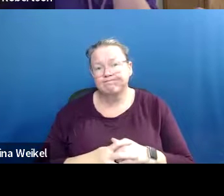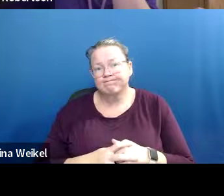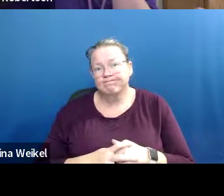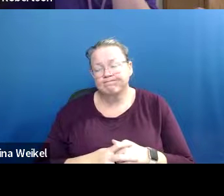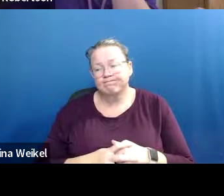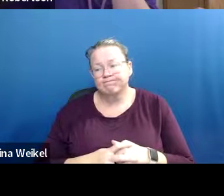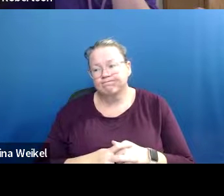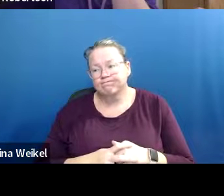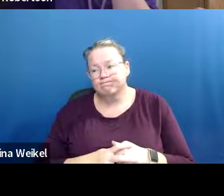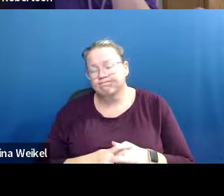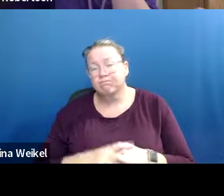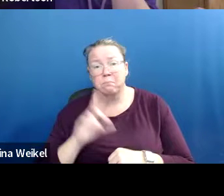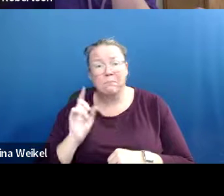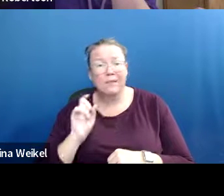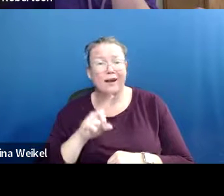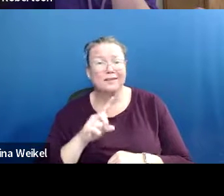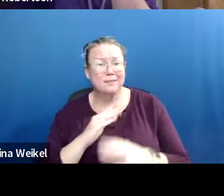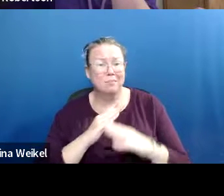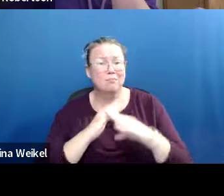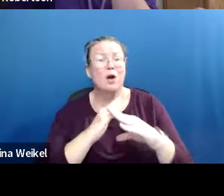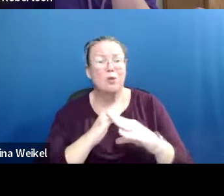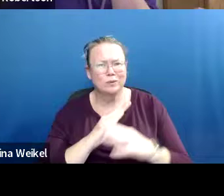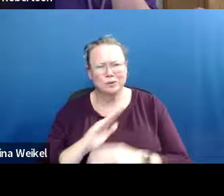Harm (He/Him): asking about barriers and needs. And then